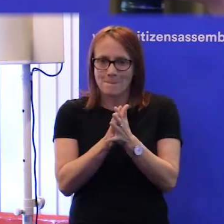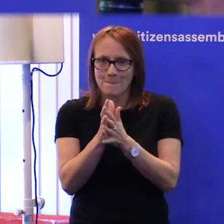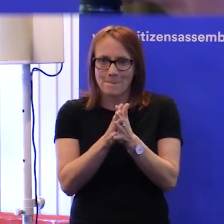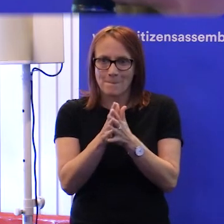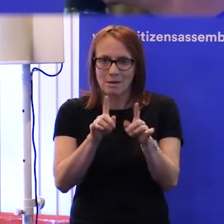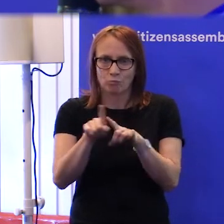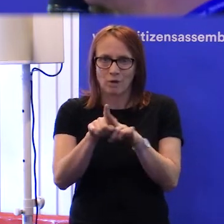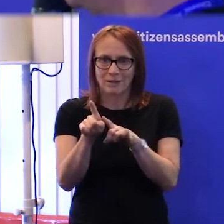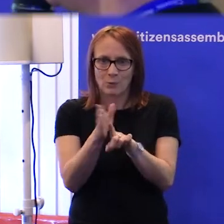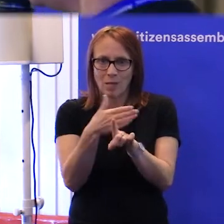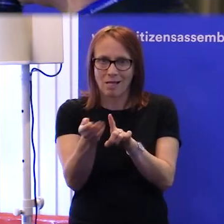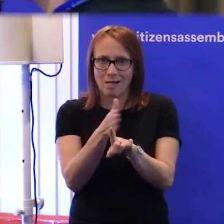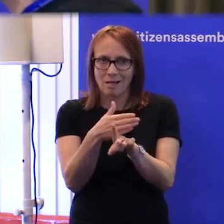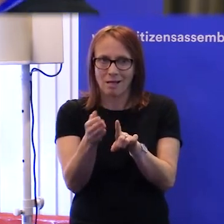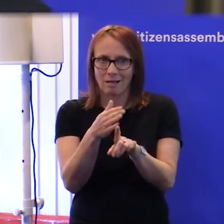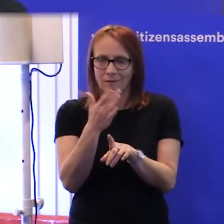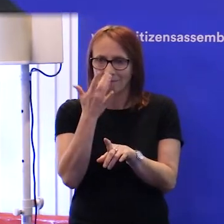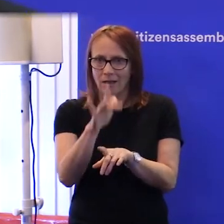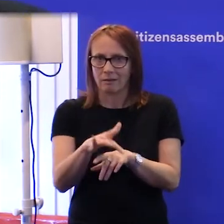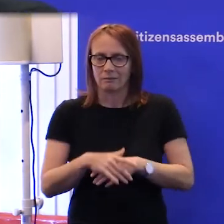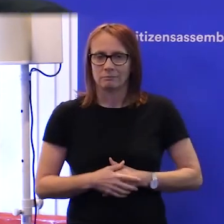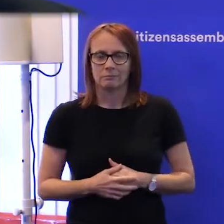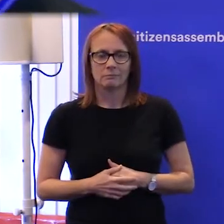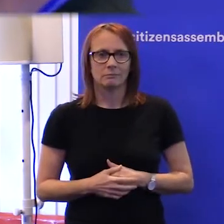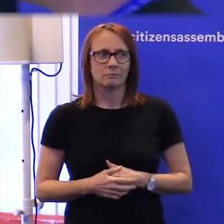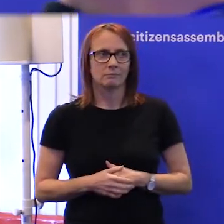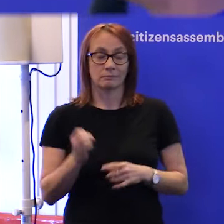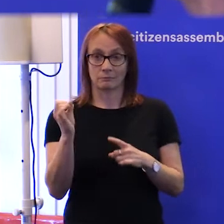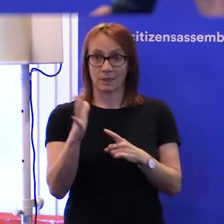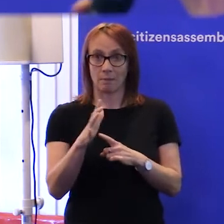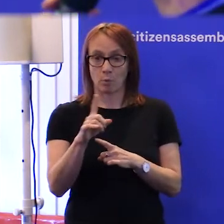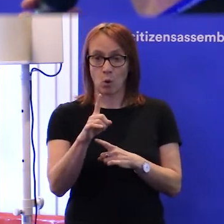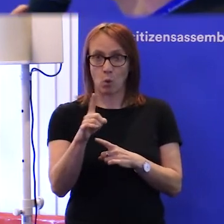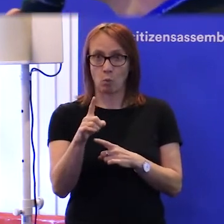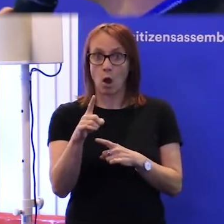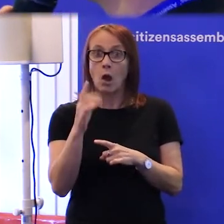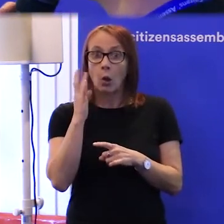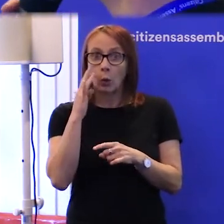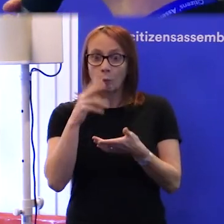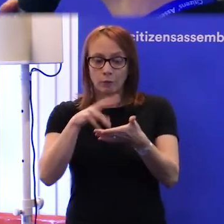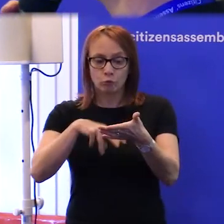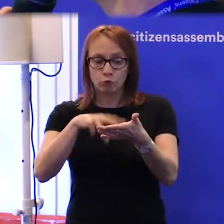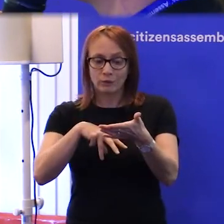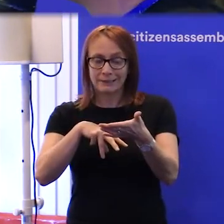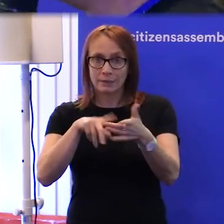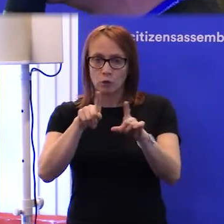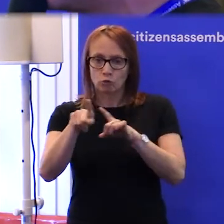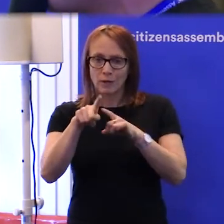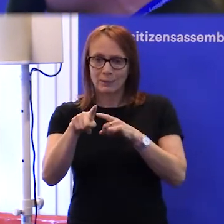so probably the most important thing is to read critically you know and always